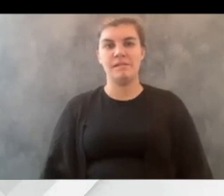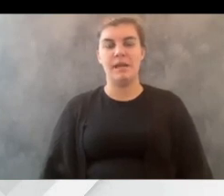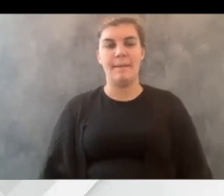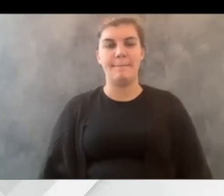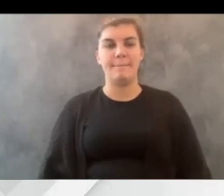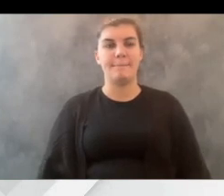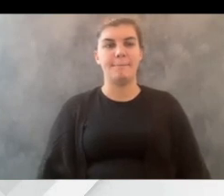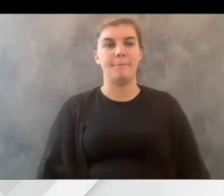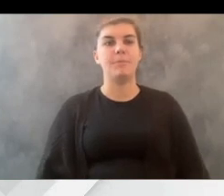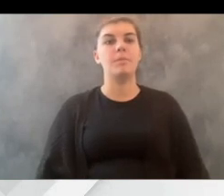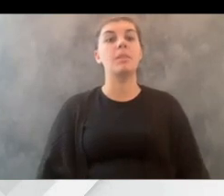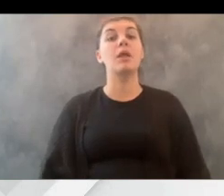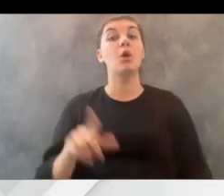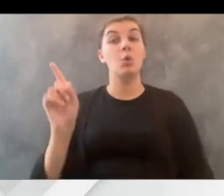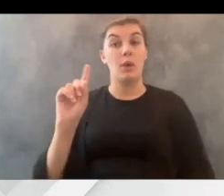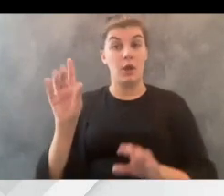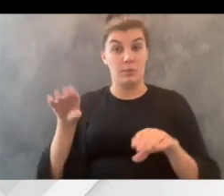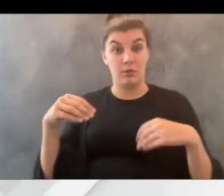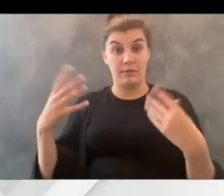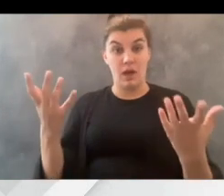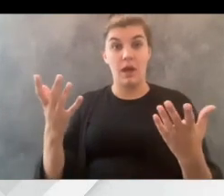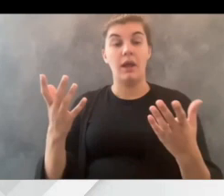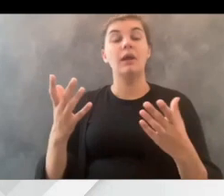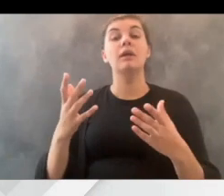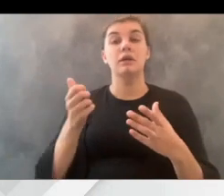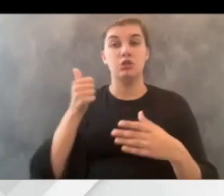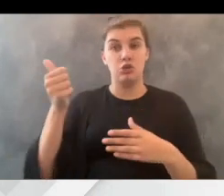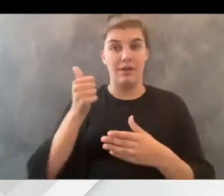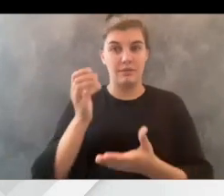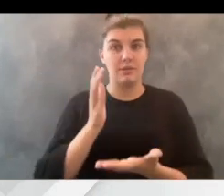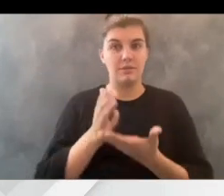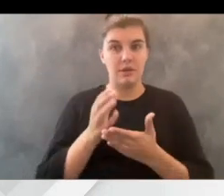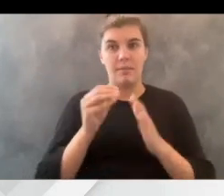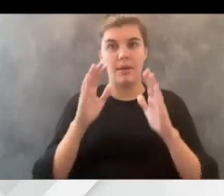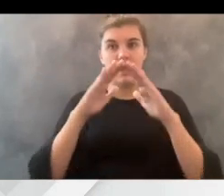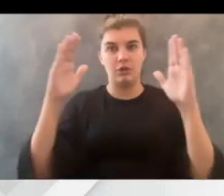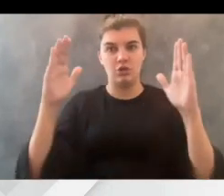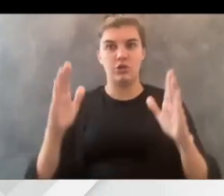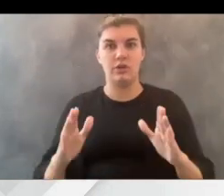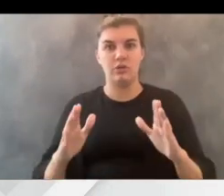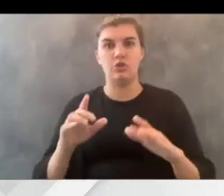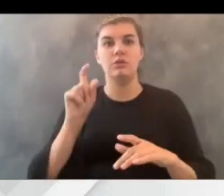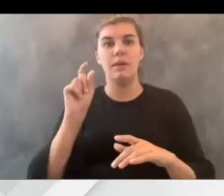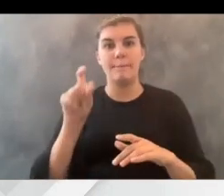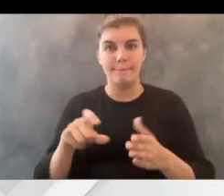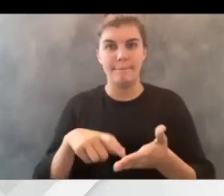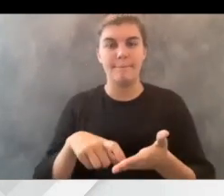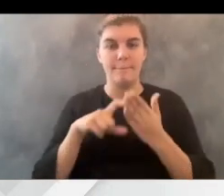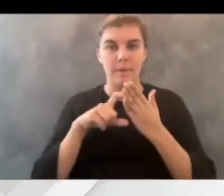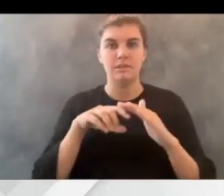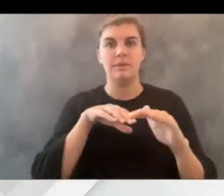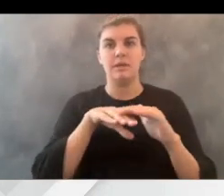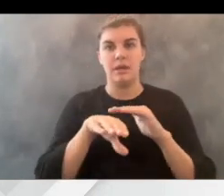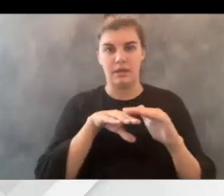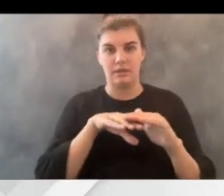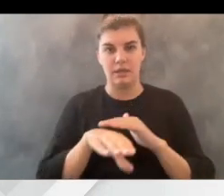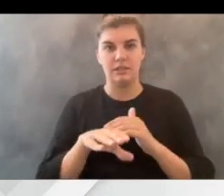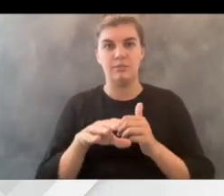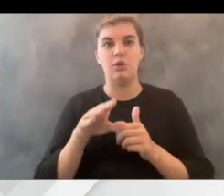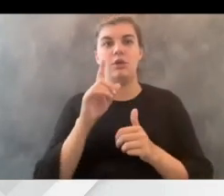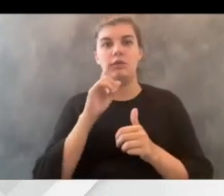Where provided, transit stops and transit shelters must be accessible per technical requirements in